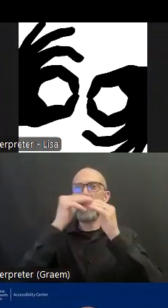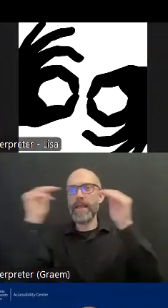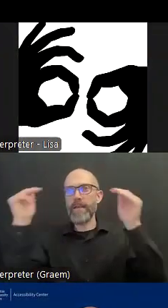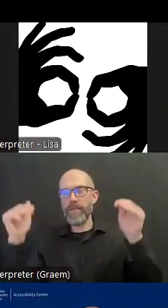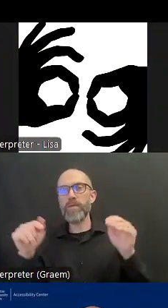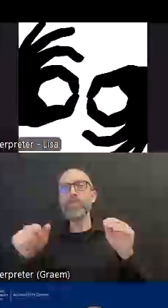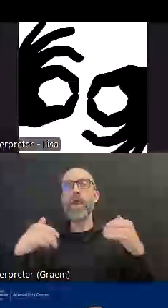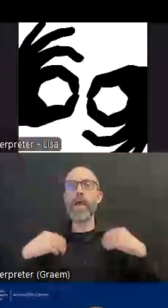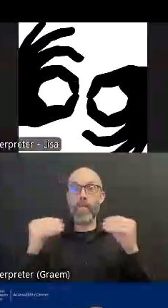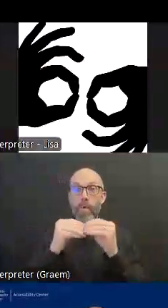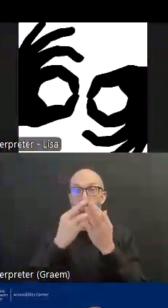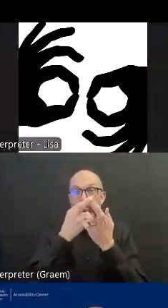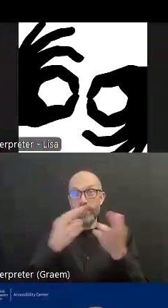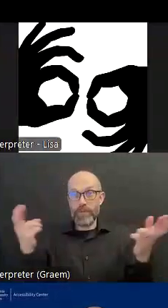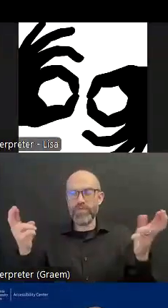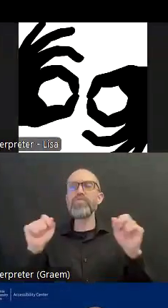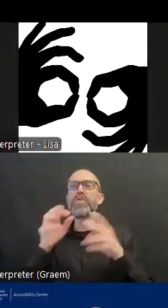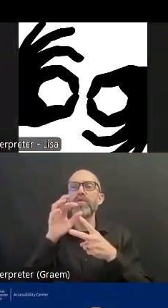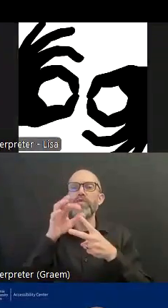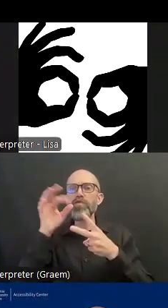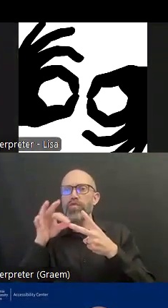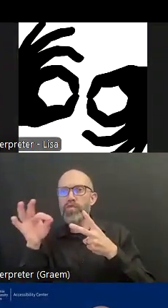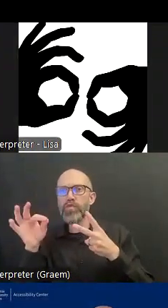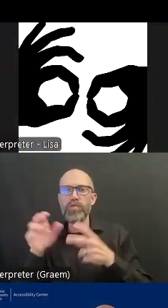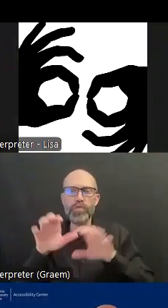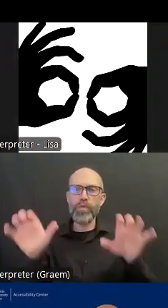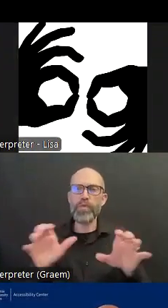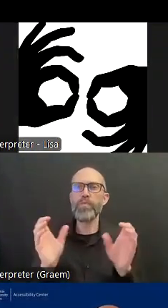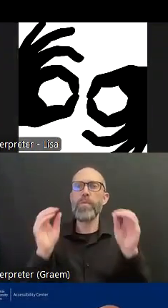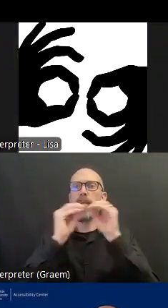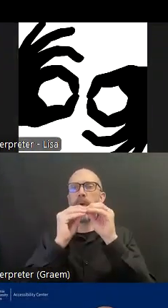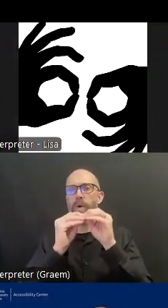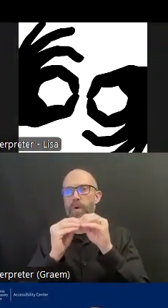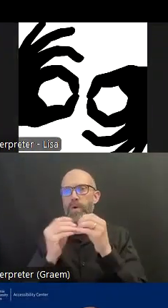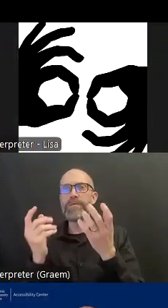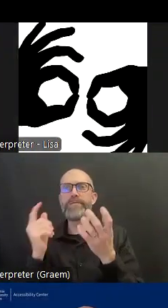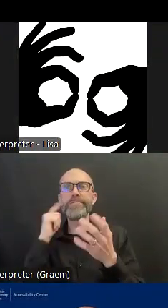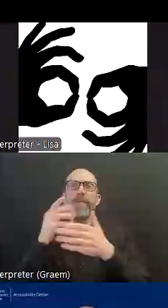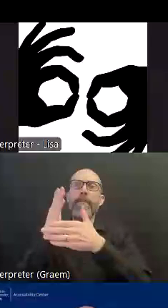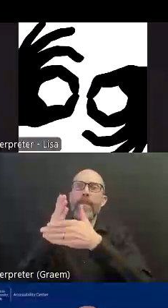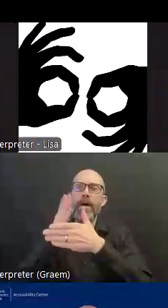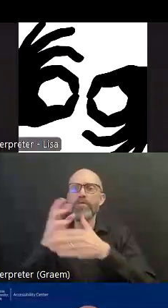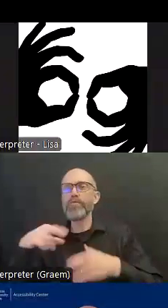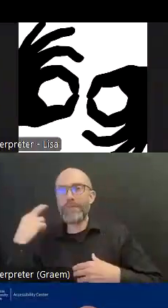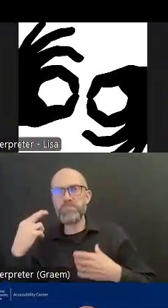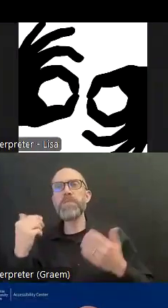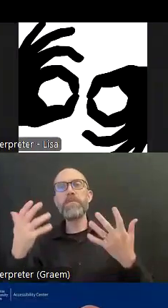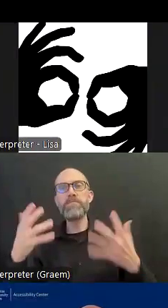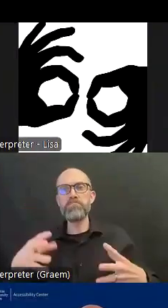can choose to do more things for, say, perhaps things that are optional for moderate risk. You might take those on, as you have more resources.